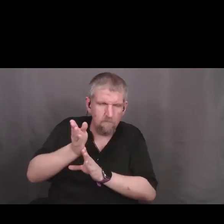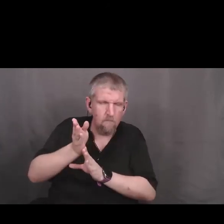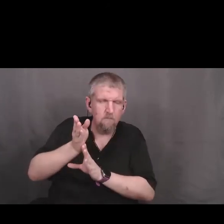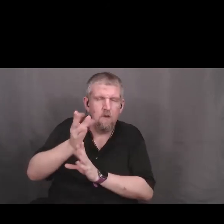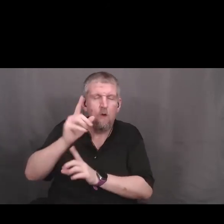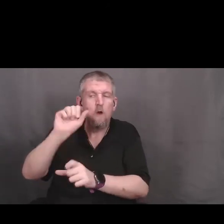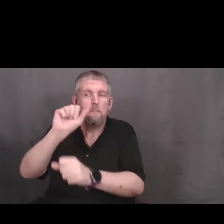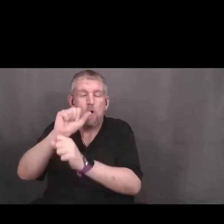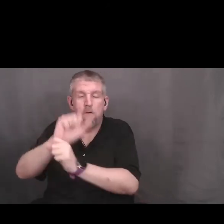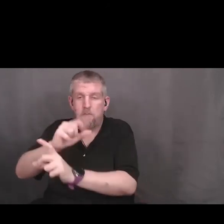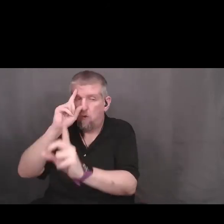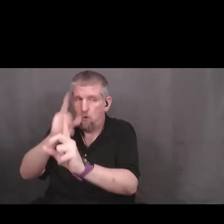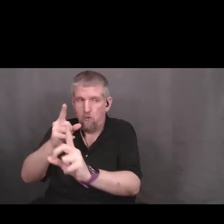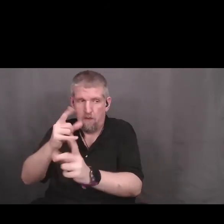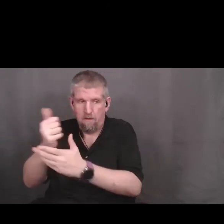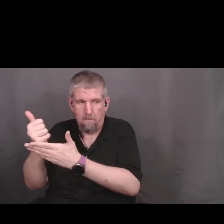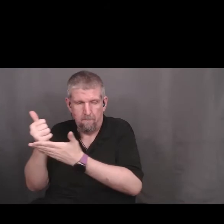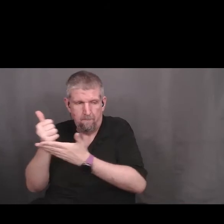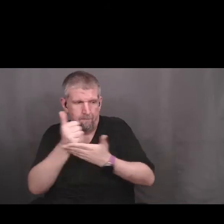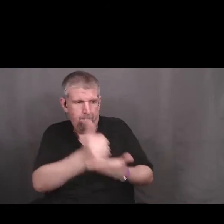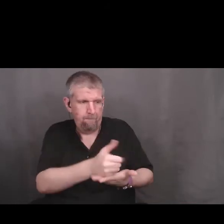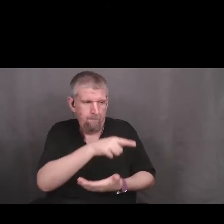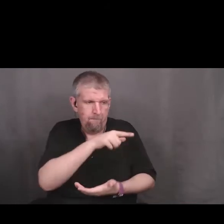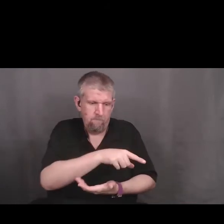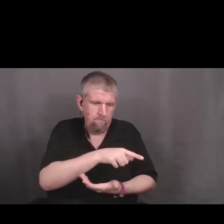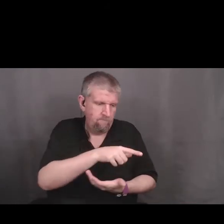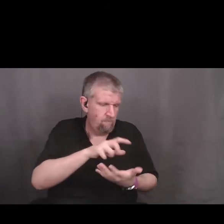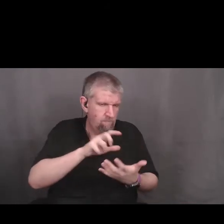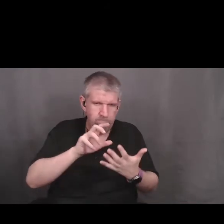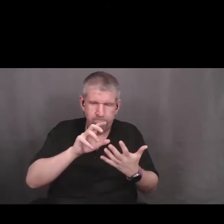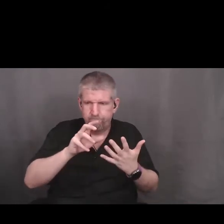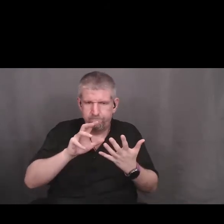that is going to help them reach an income level